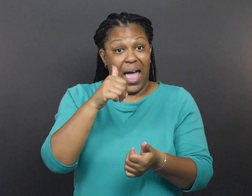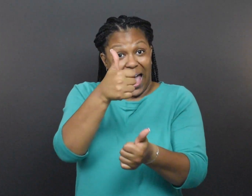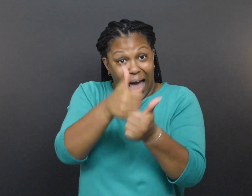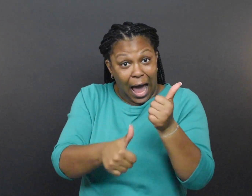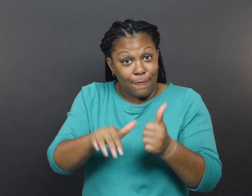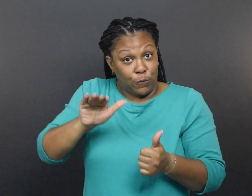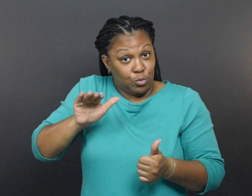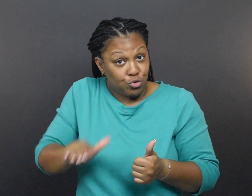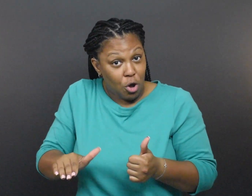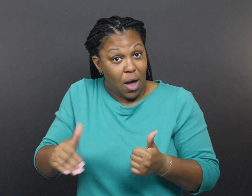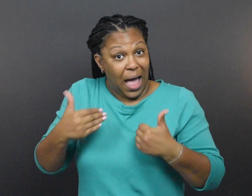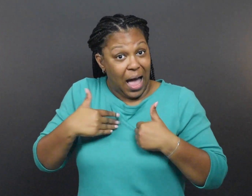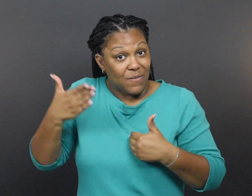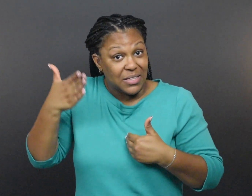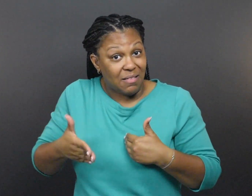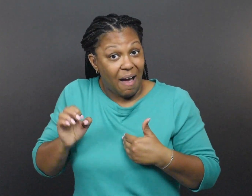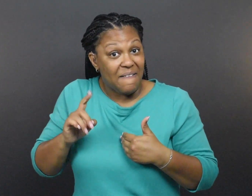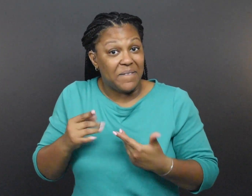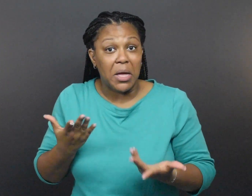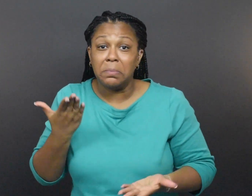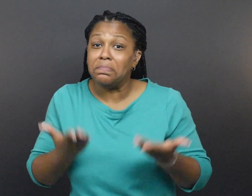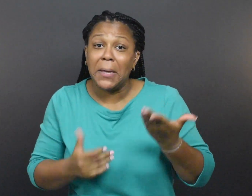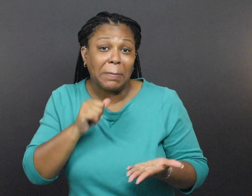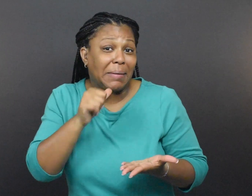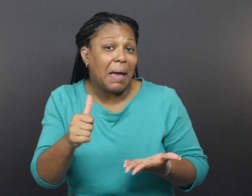(and not every child will have side effects.)